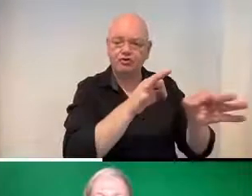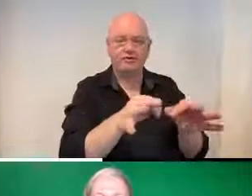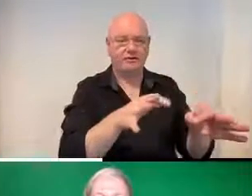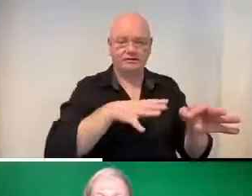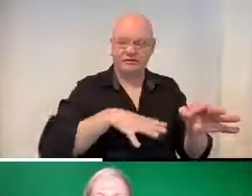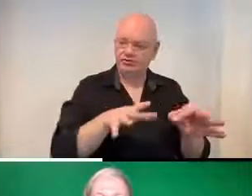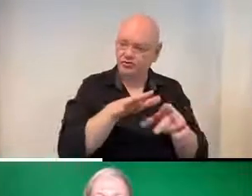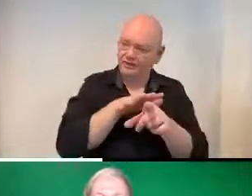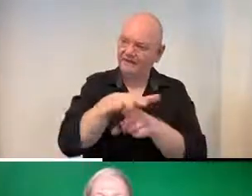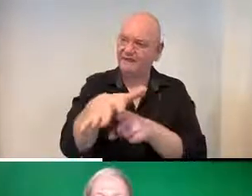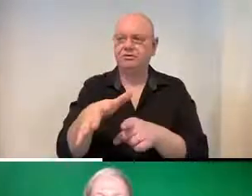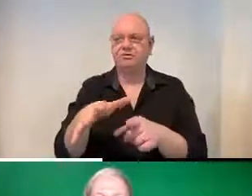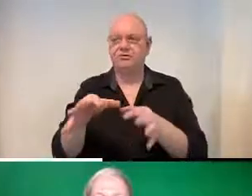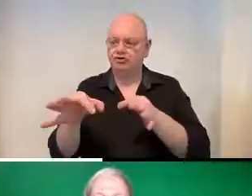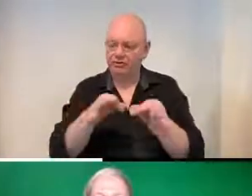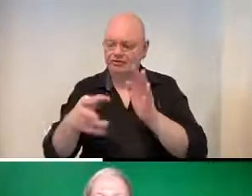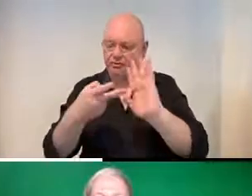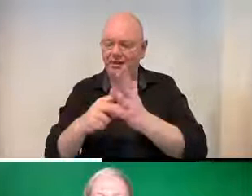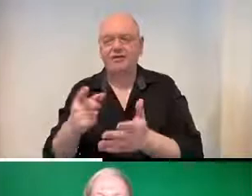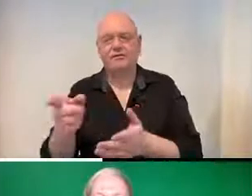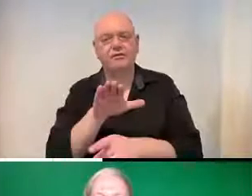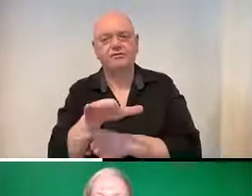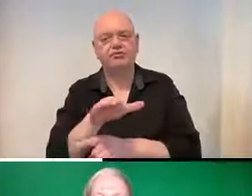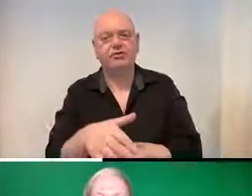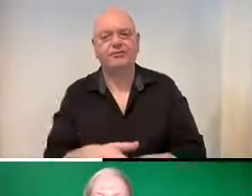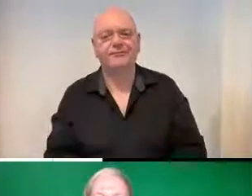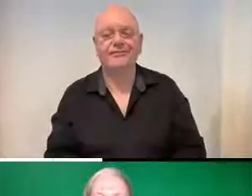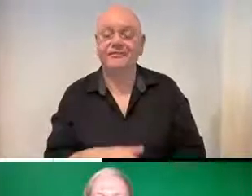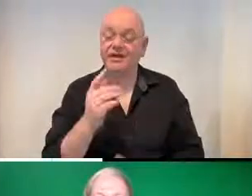interest in inclusion and resilience, that each party offers to the other.